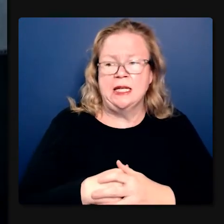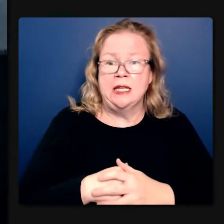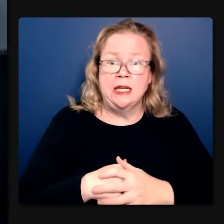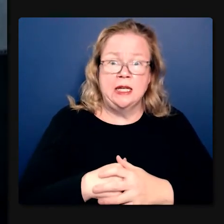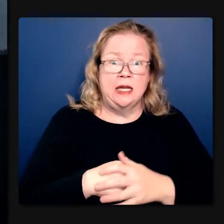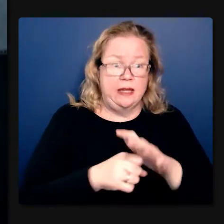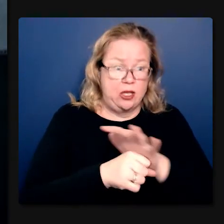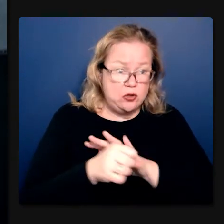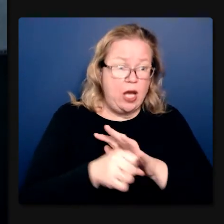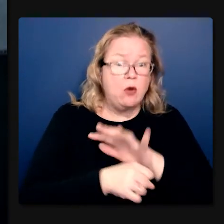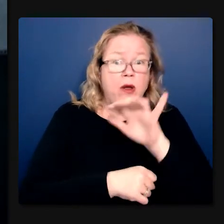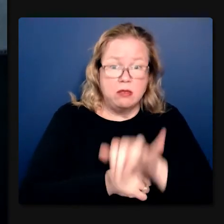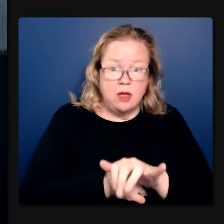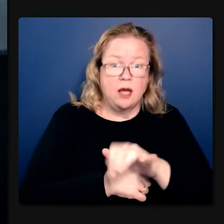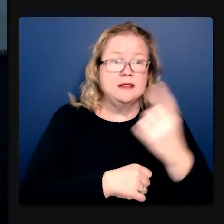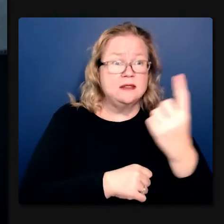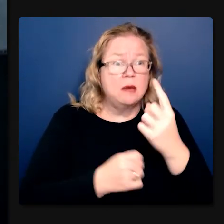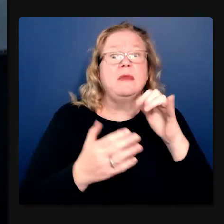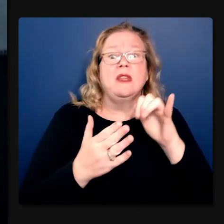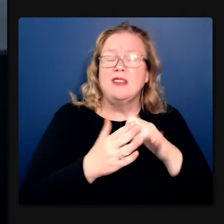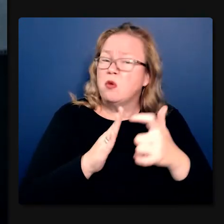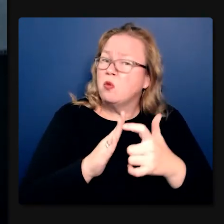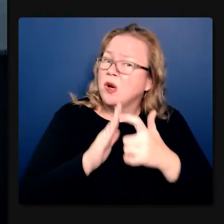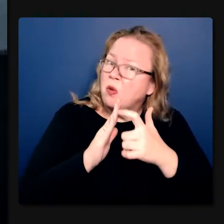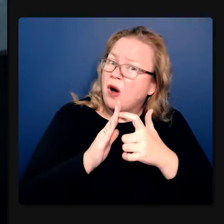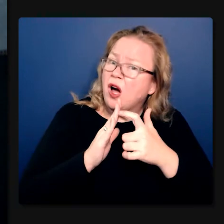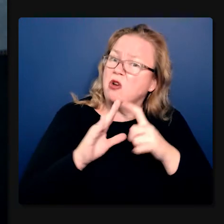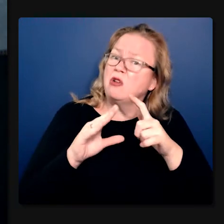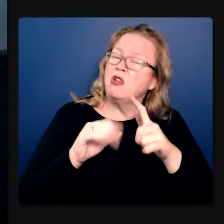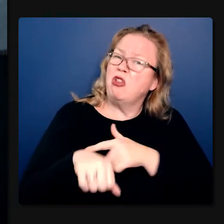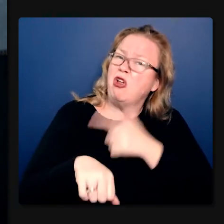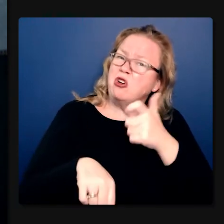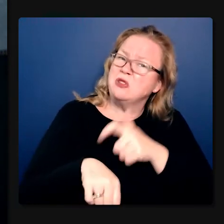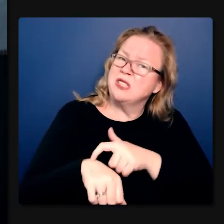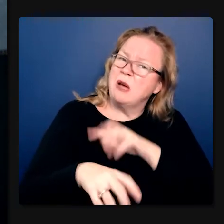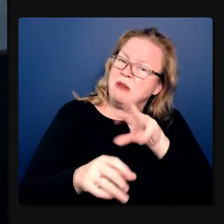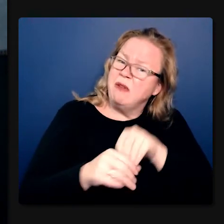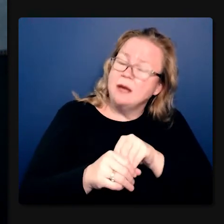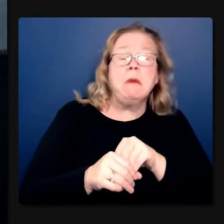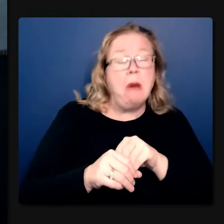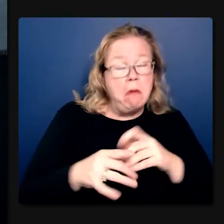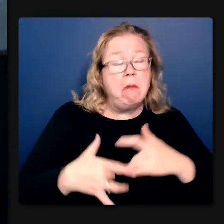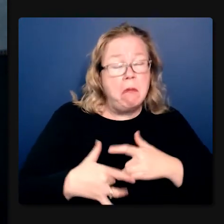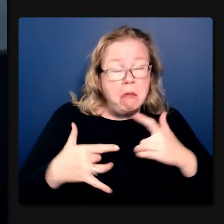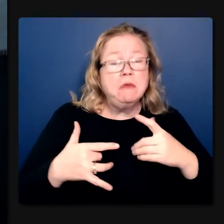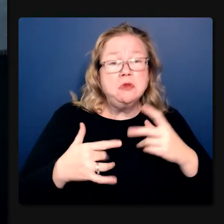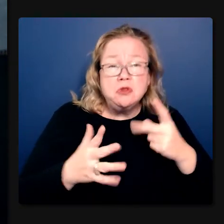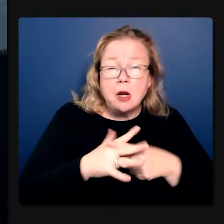These are areas that definitely require longer term investment. But we're excited to start looking forward